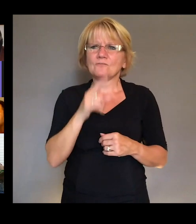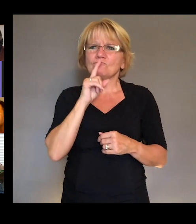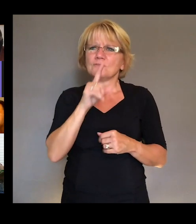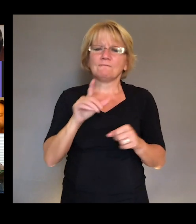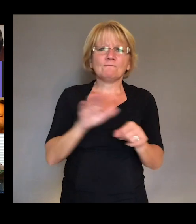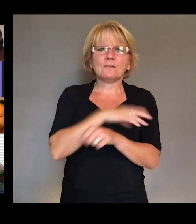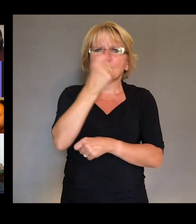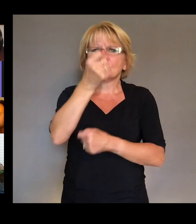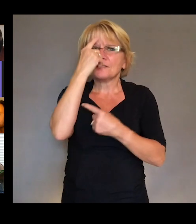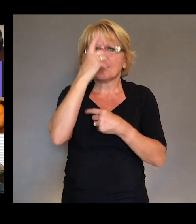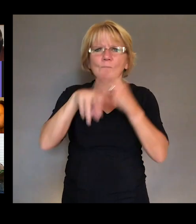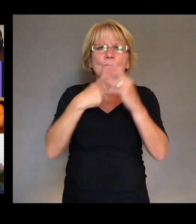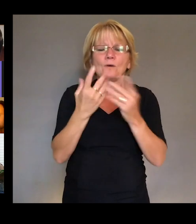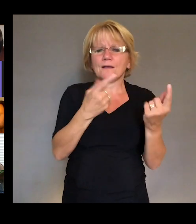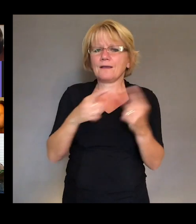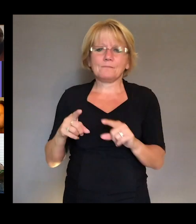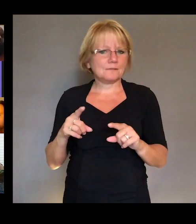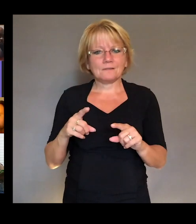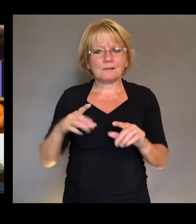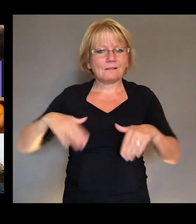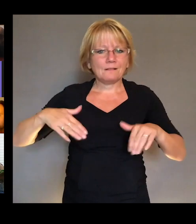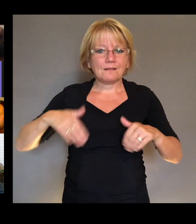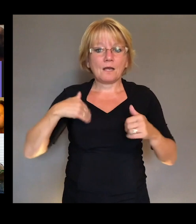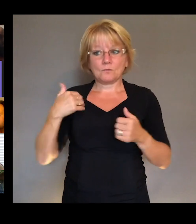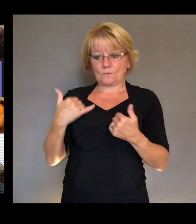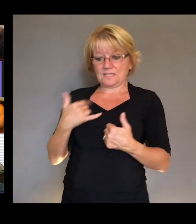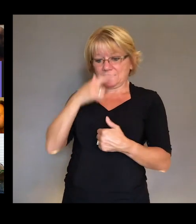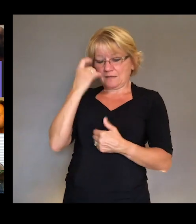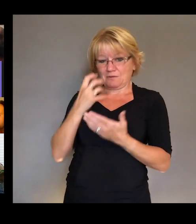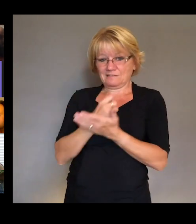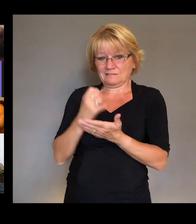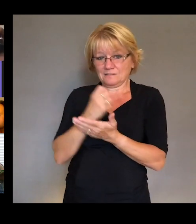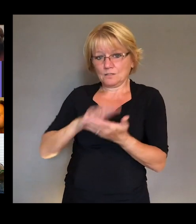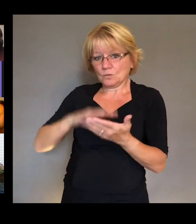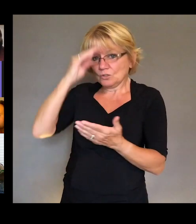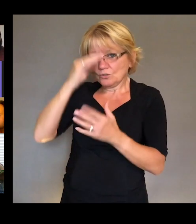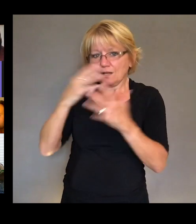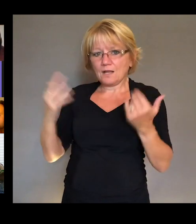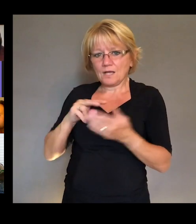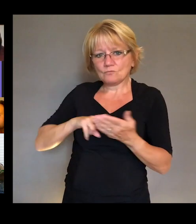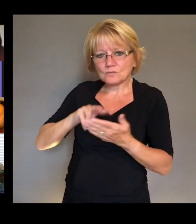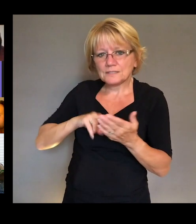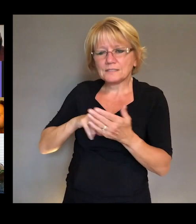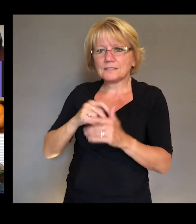what's happening in this world around them. So I wanna be able to learn a lot this summer. I'm also doing a lot of reading, you know,